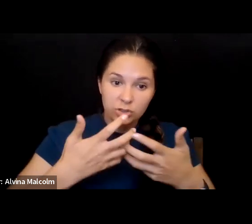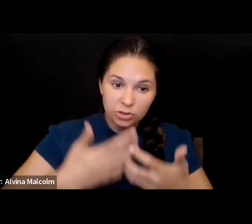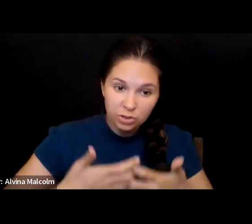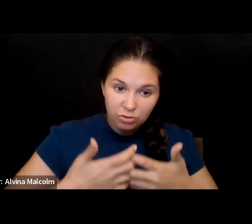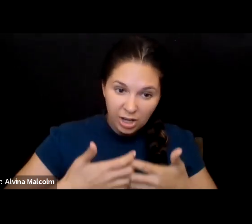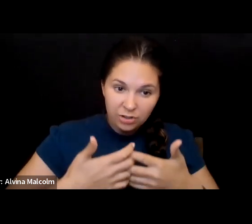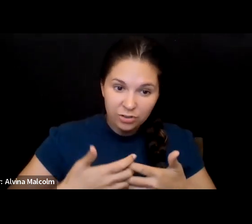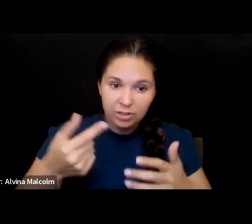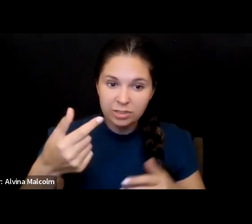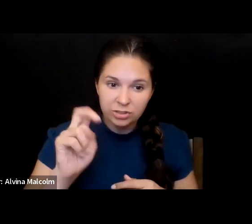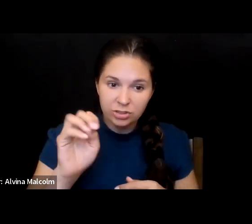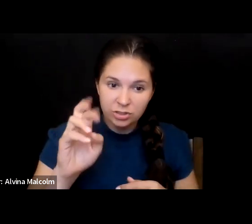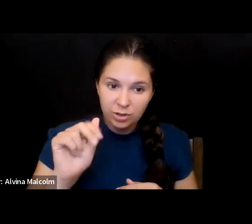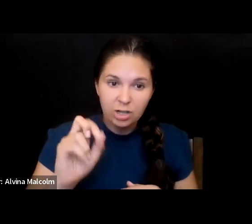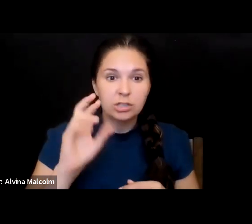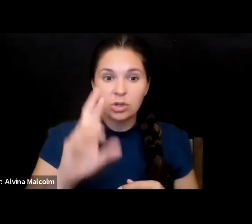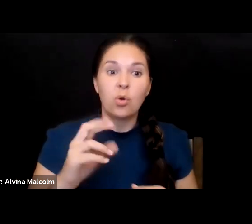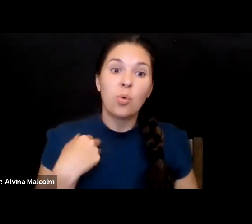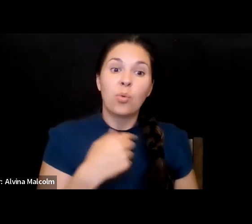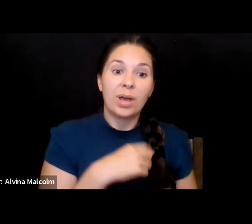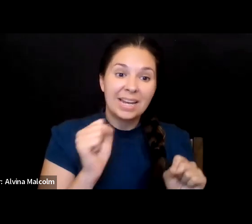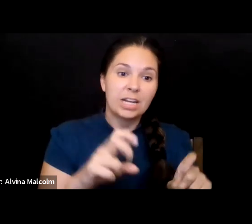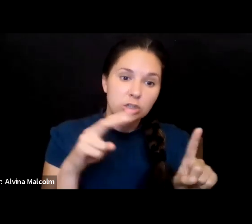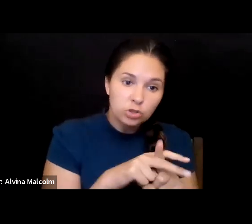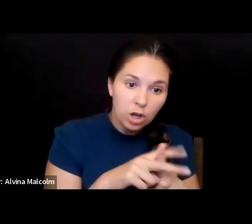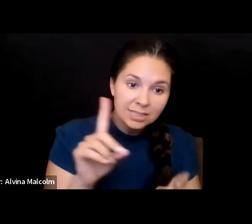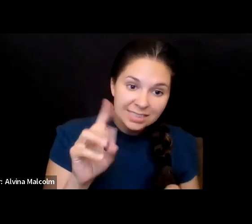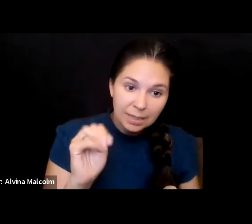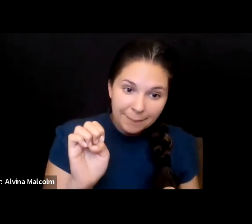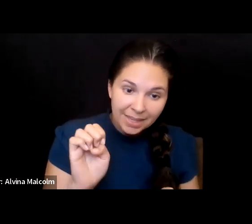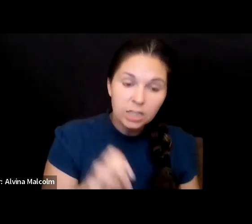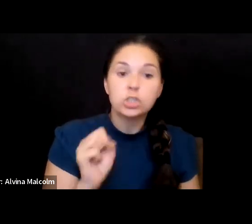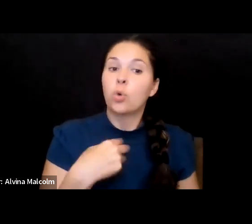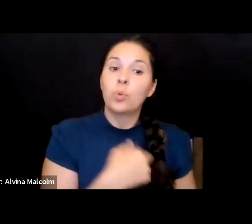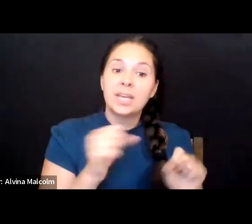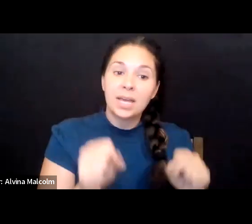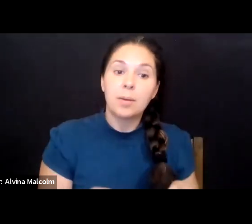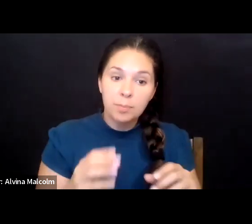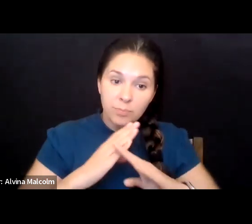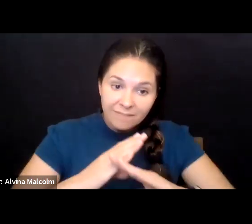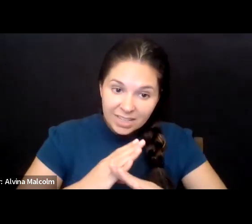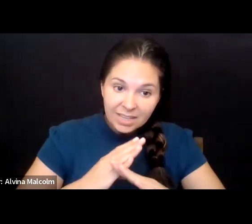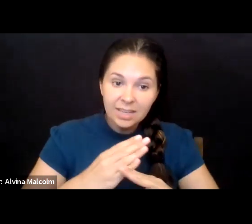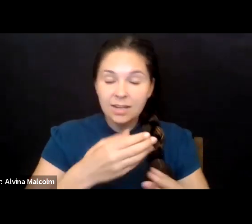center that has lost everything so that we can generate -- so we can use the